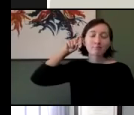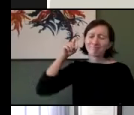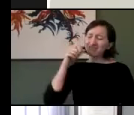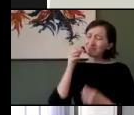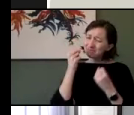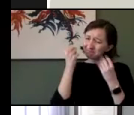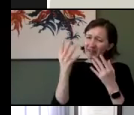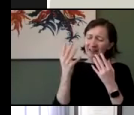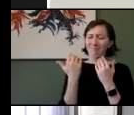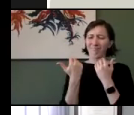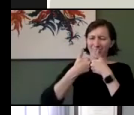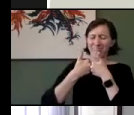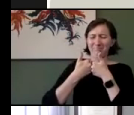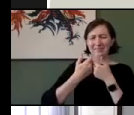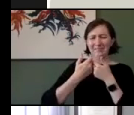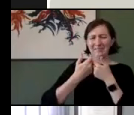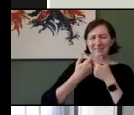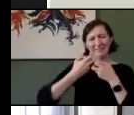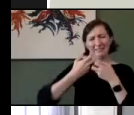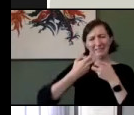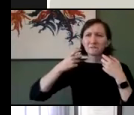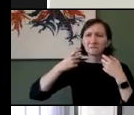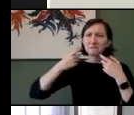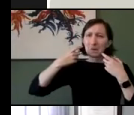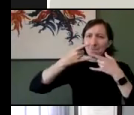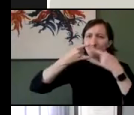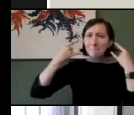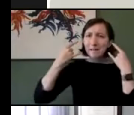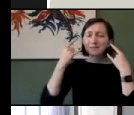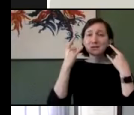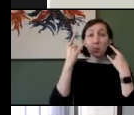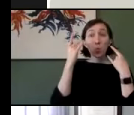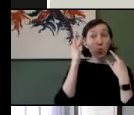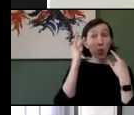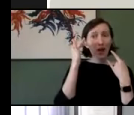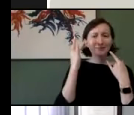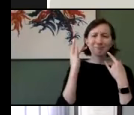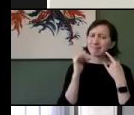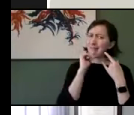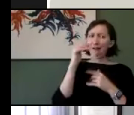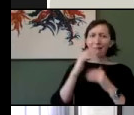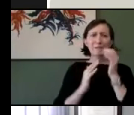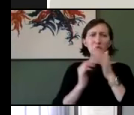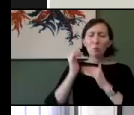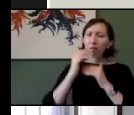associated with wearing a mask. They have discomfort in addition to their hearing aid.